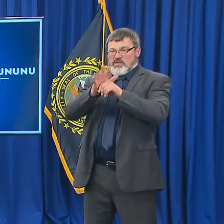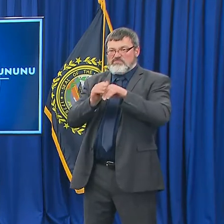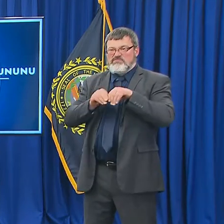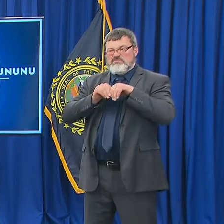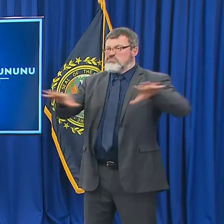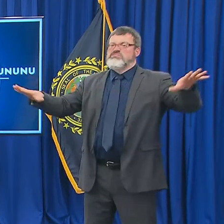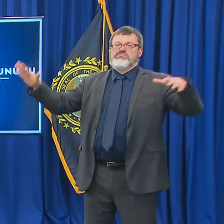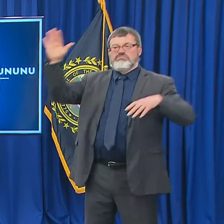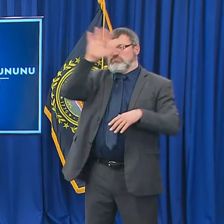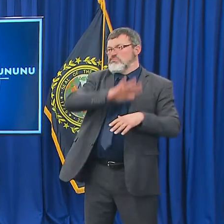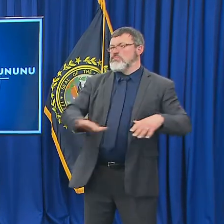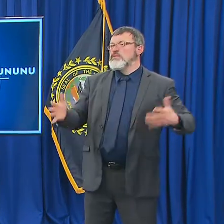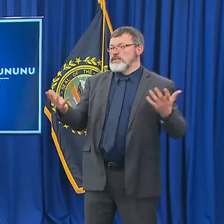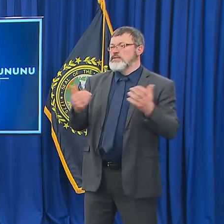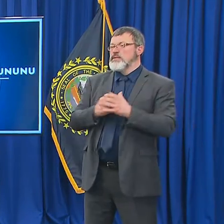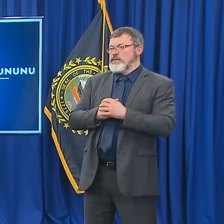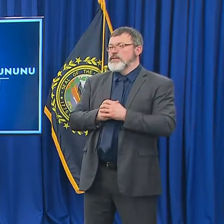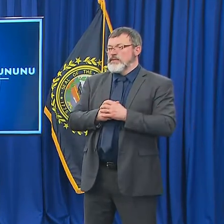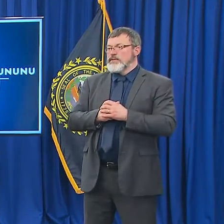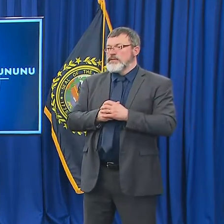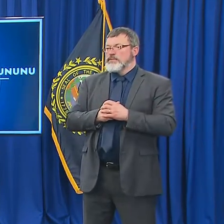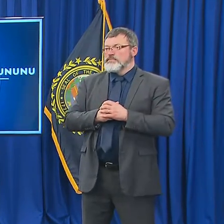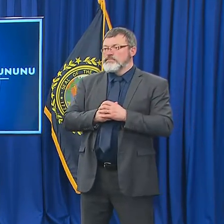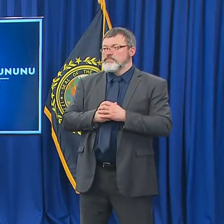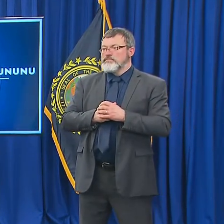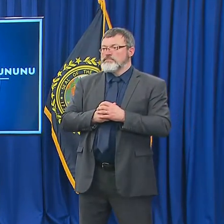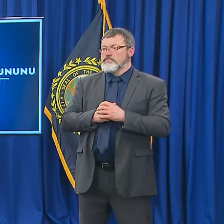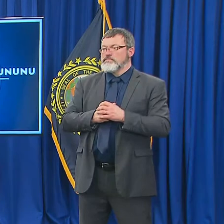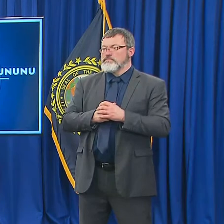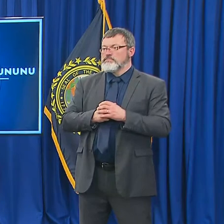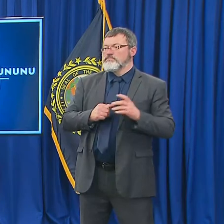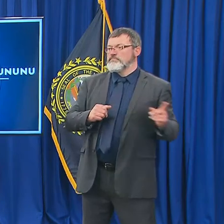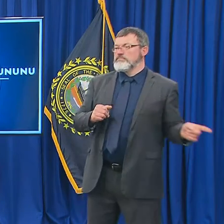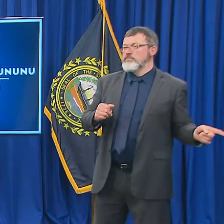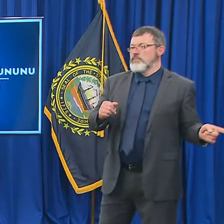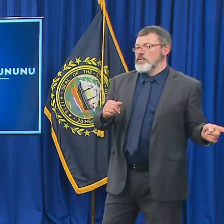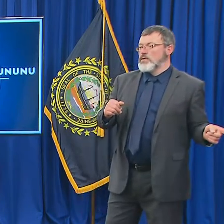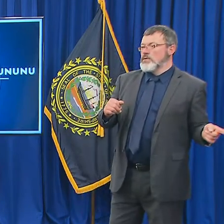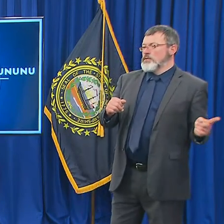coming together to talk to individuals one on one to work with them on an individual basis.